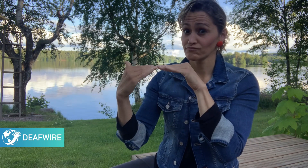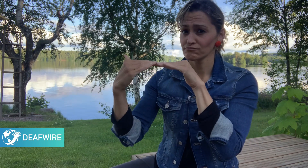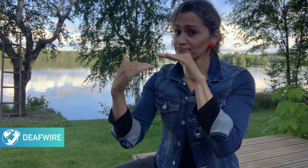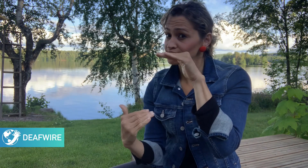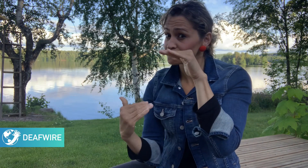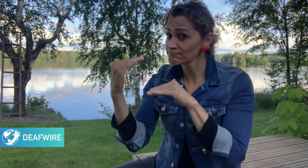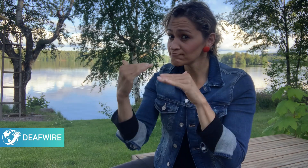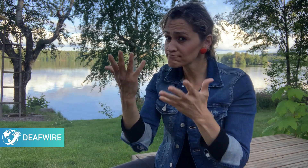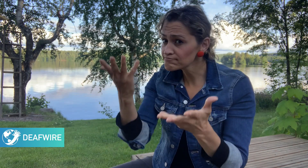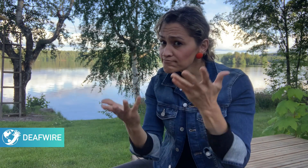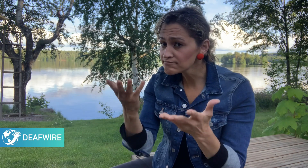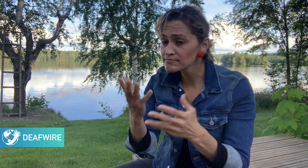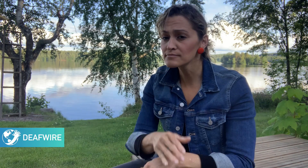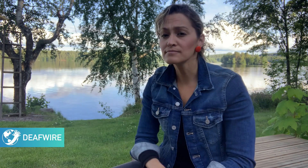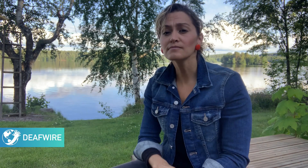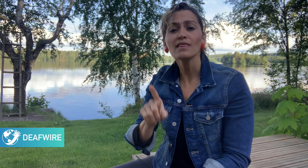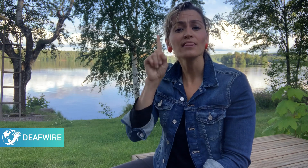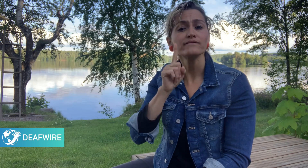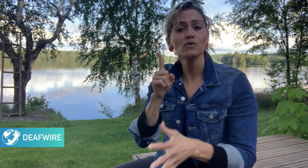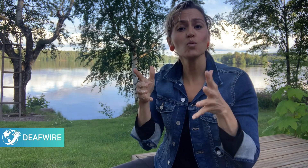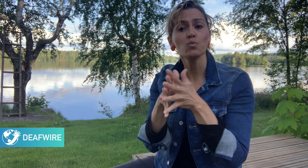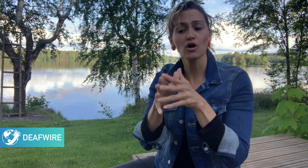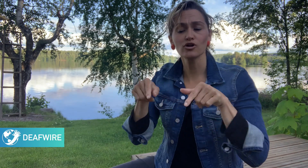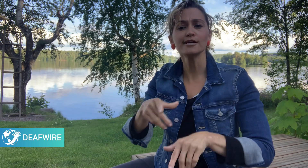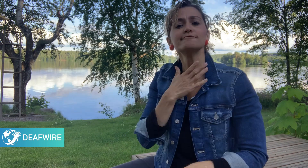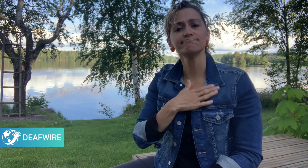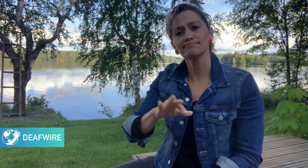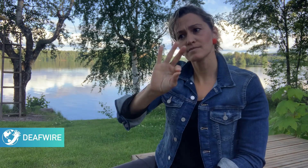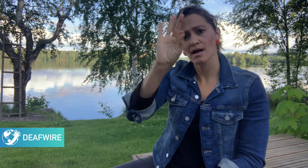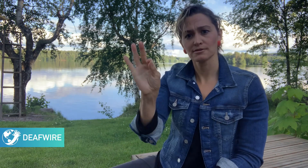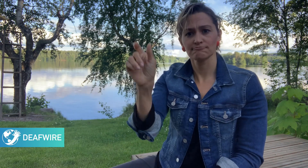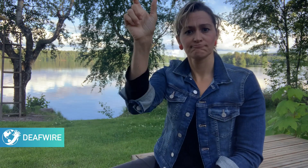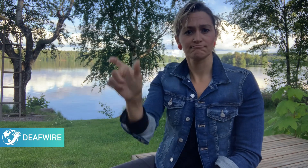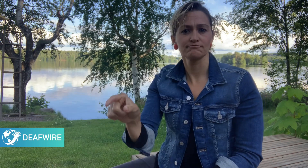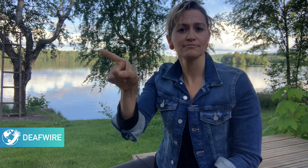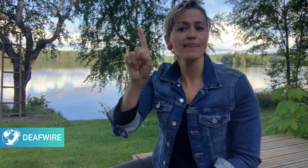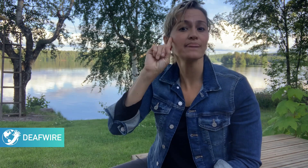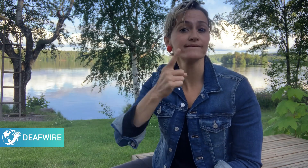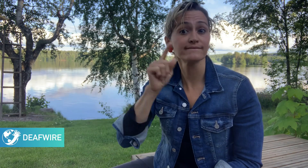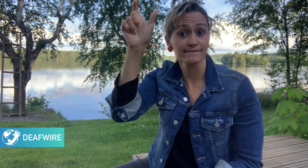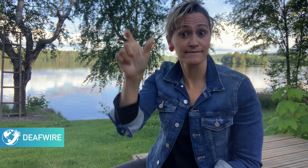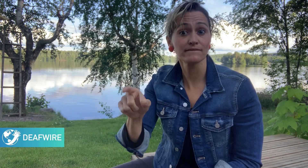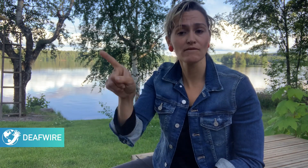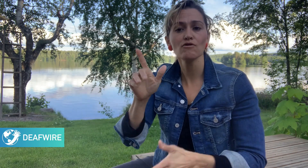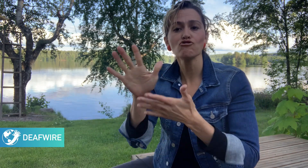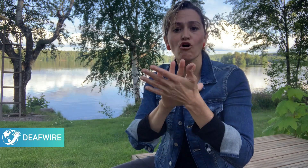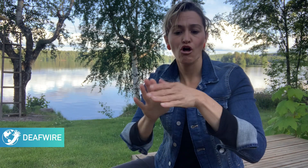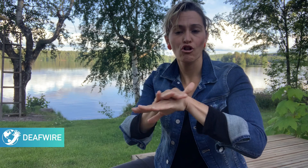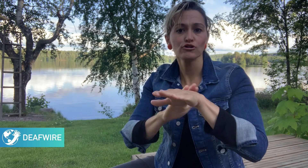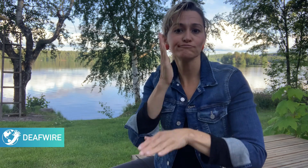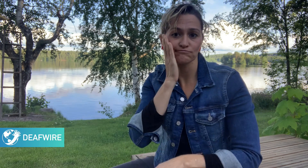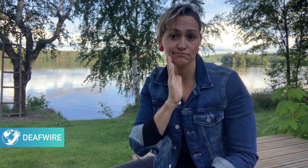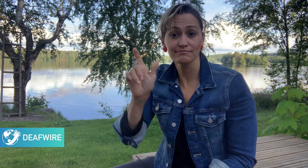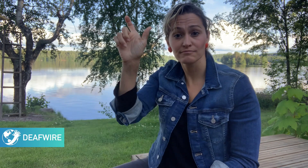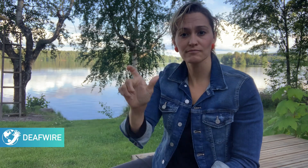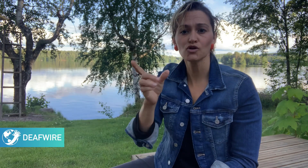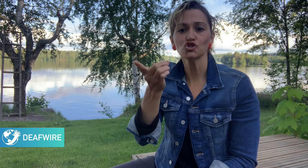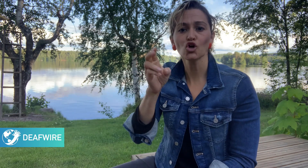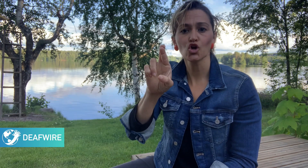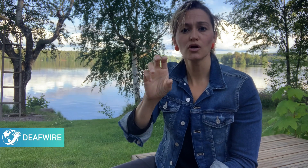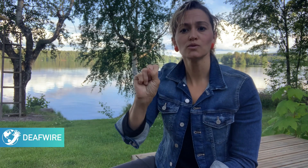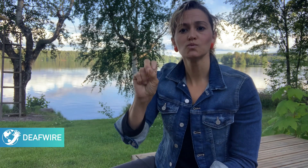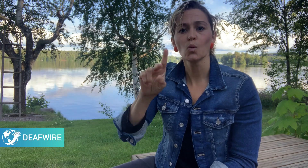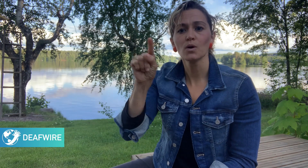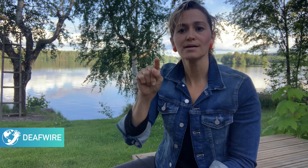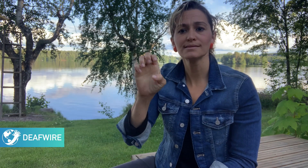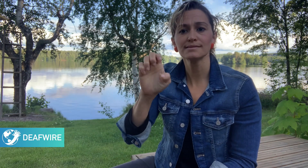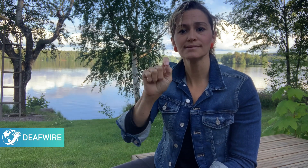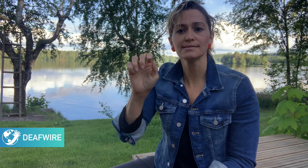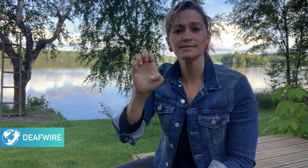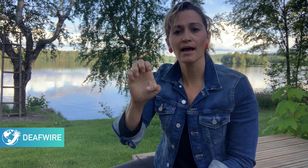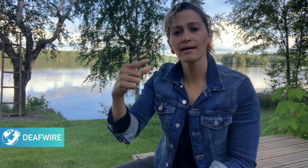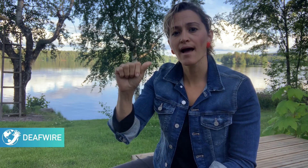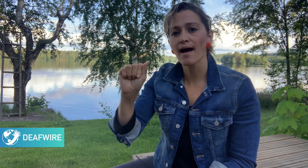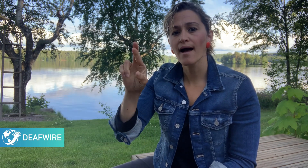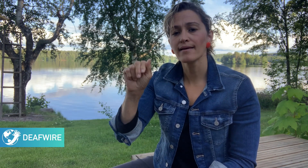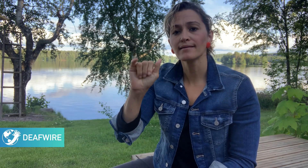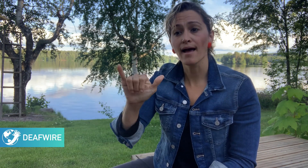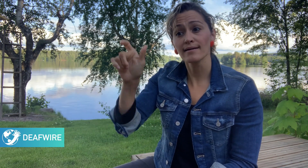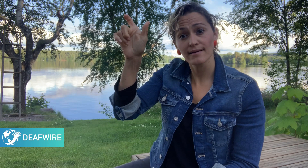or associations? DeafWire asked Dr. Suzette Garay, PhD,